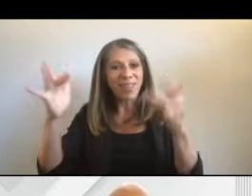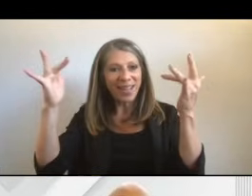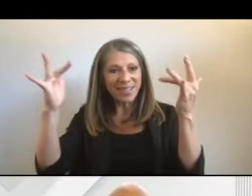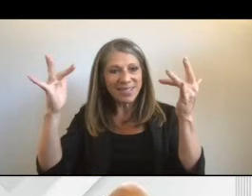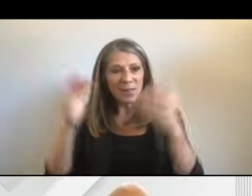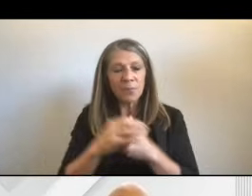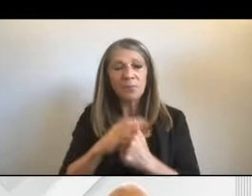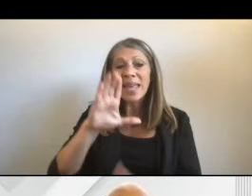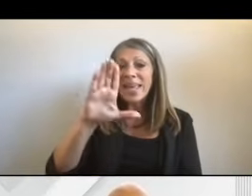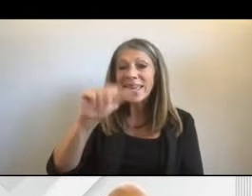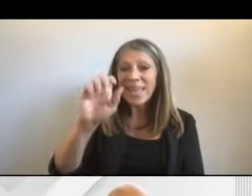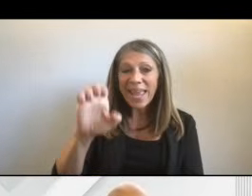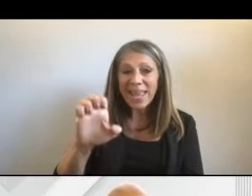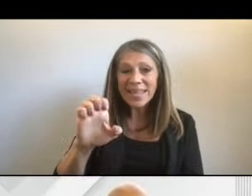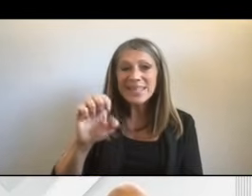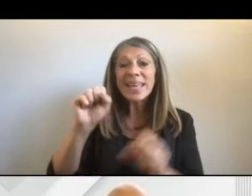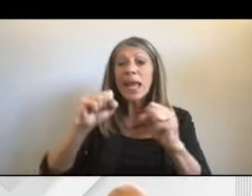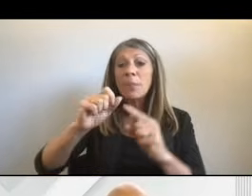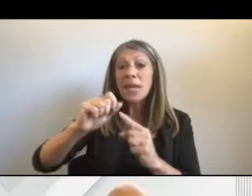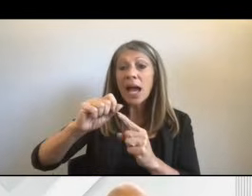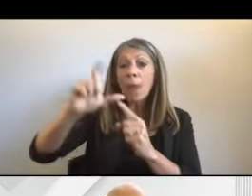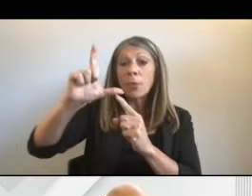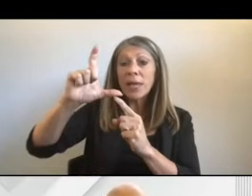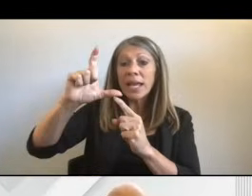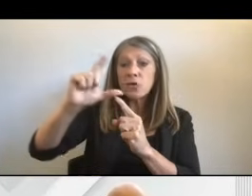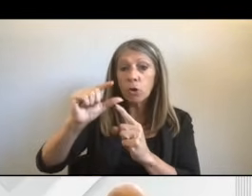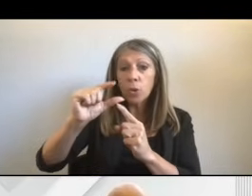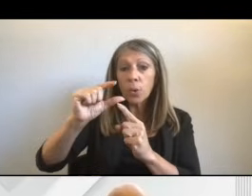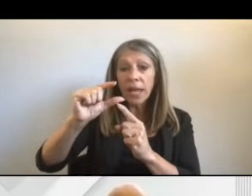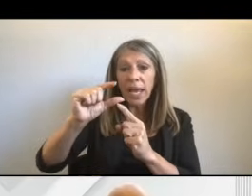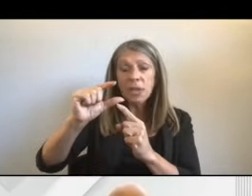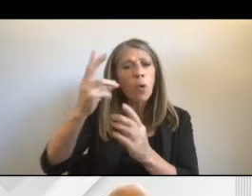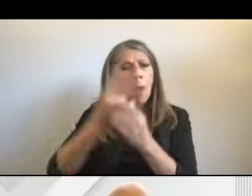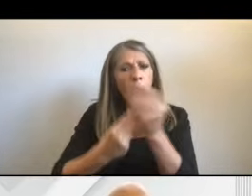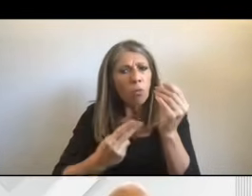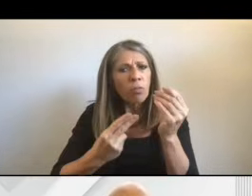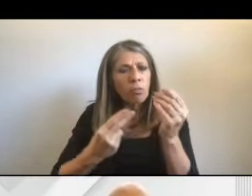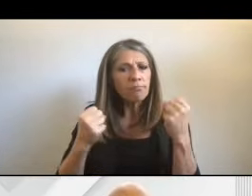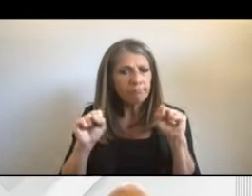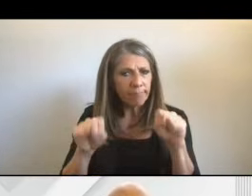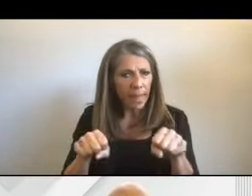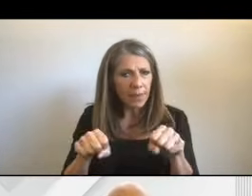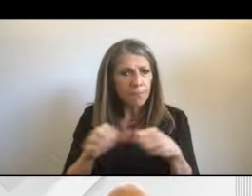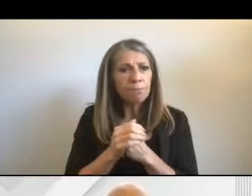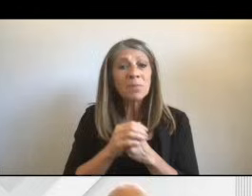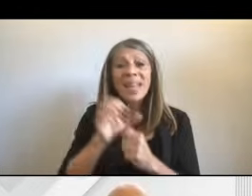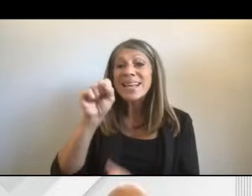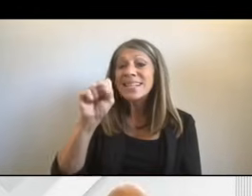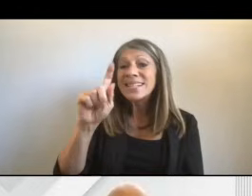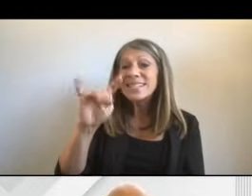the characters can be uppercase or lowercase or a combination of both; the style must be conventional